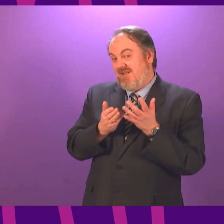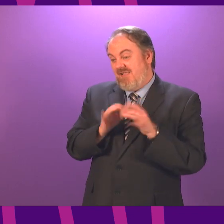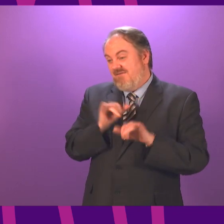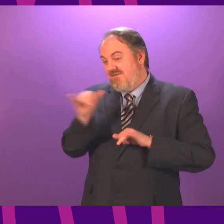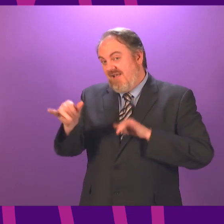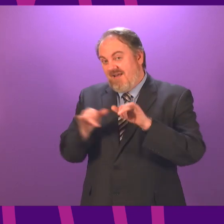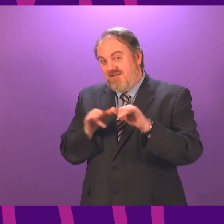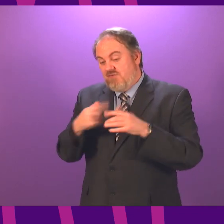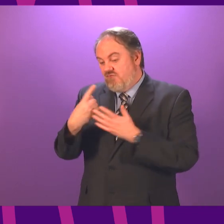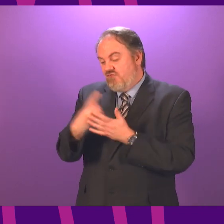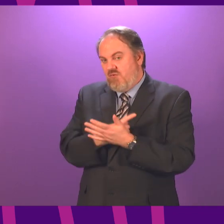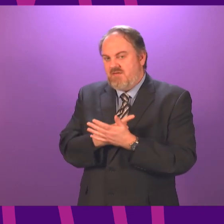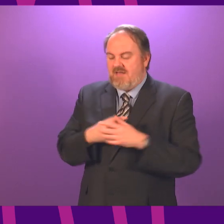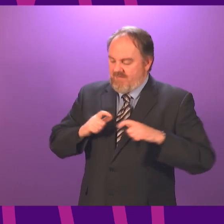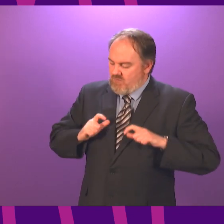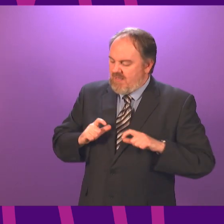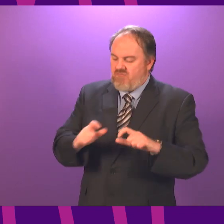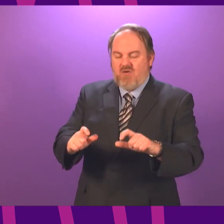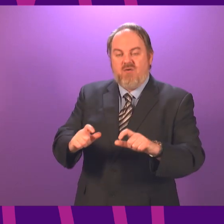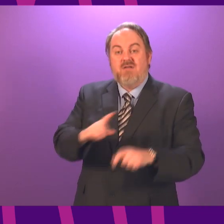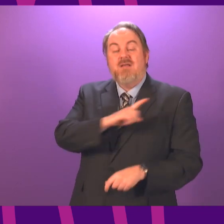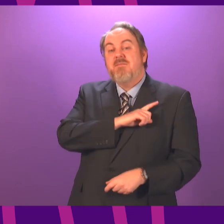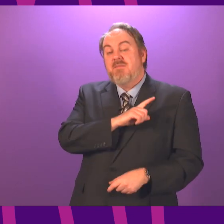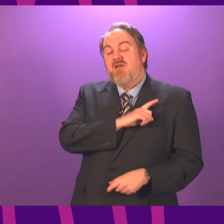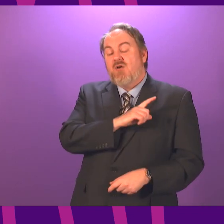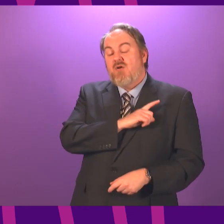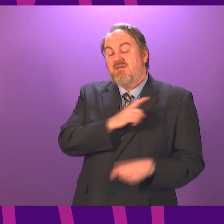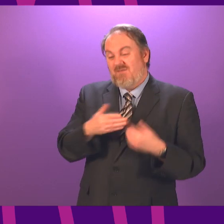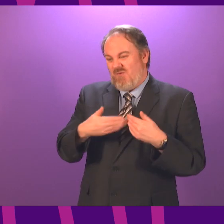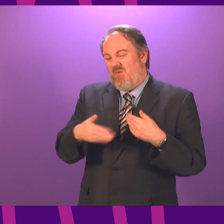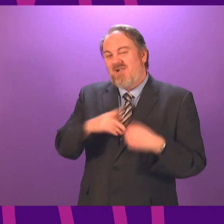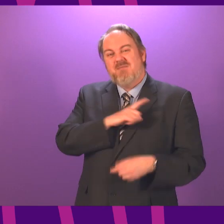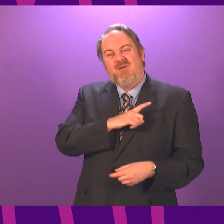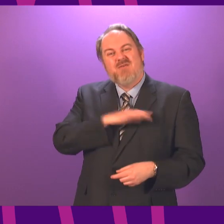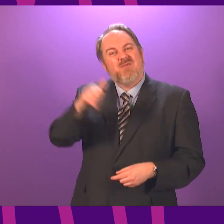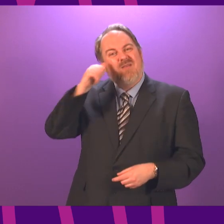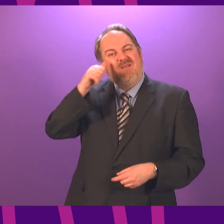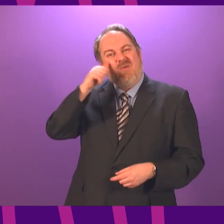because of the risk of variants and the fact that different parts of the world are at different